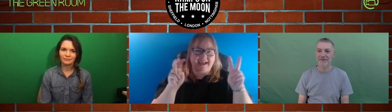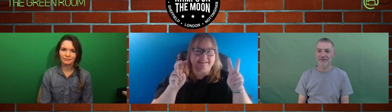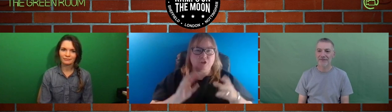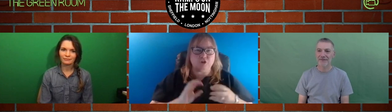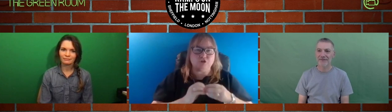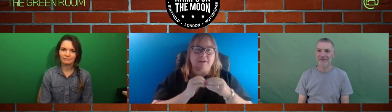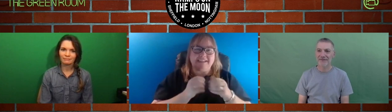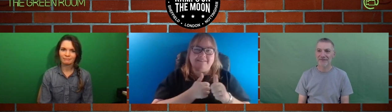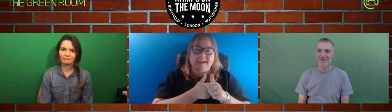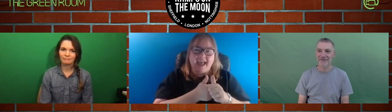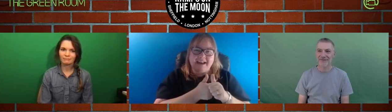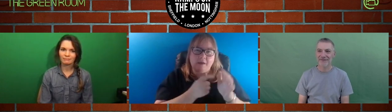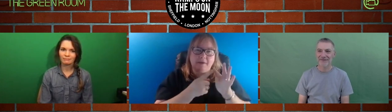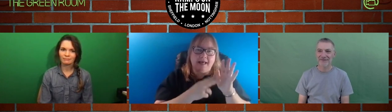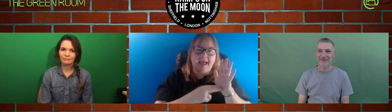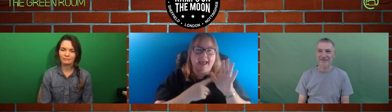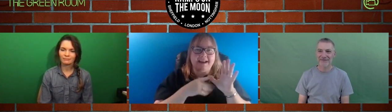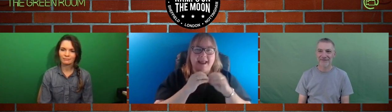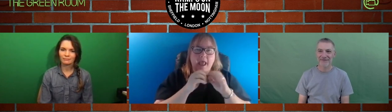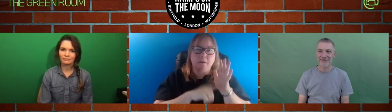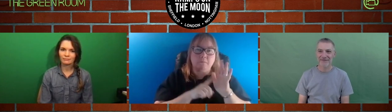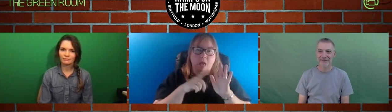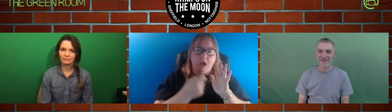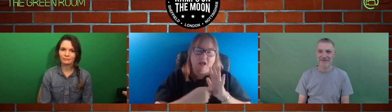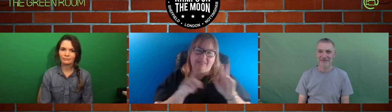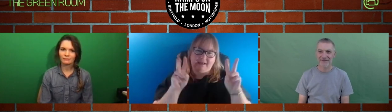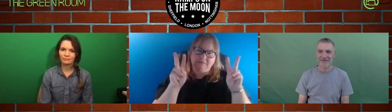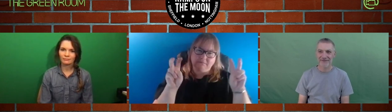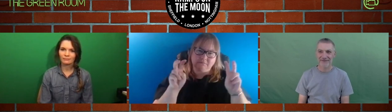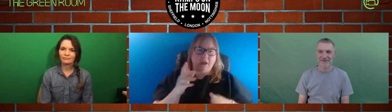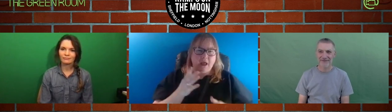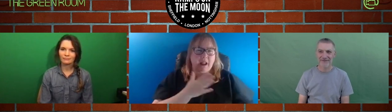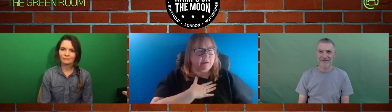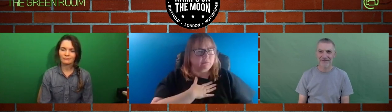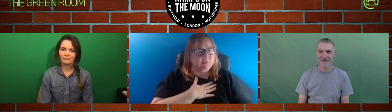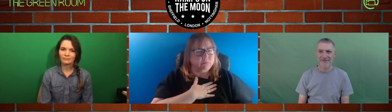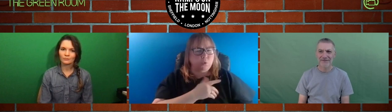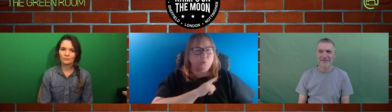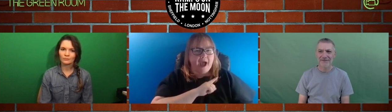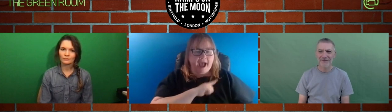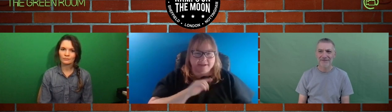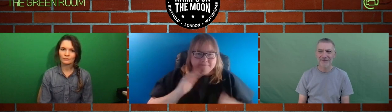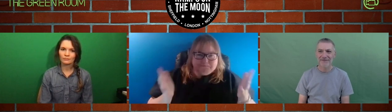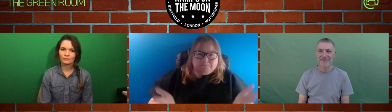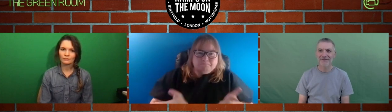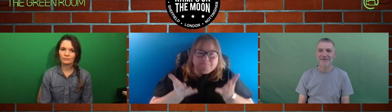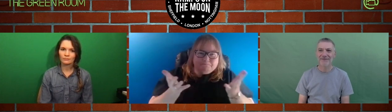really love the term because I think my main role is about facilitating and making sure that Rebekah's experience